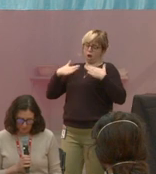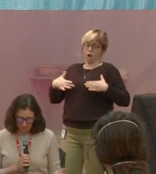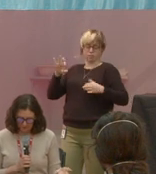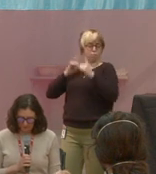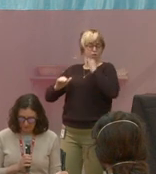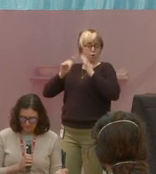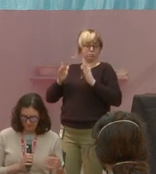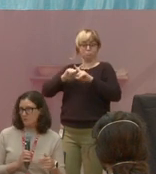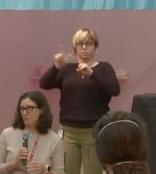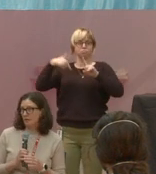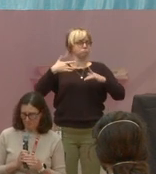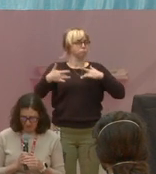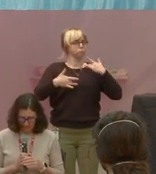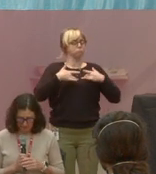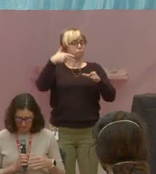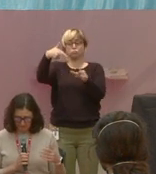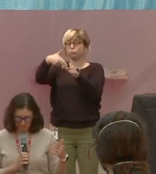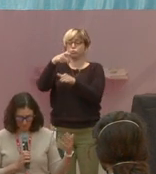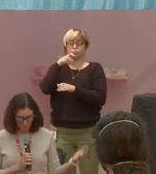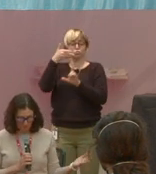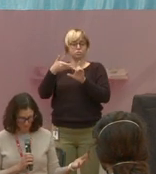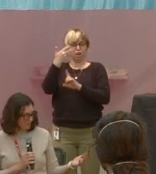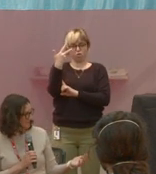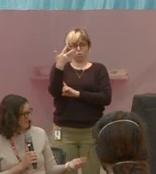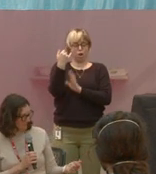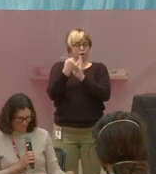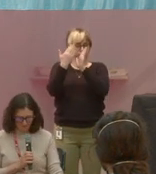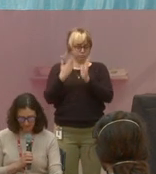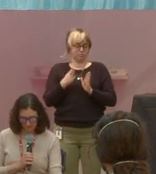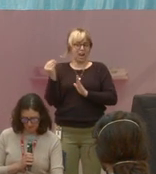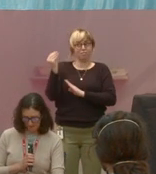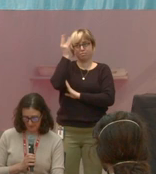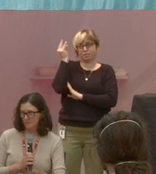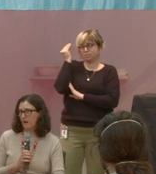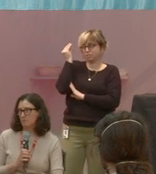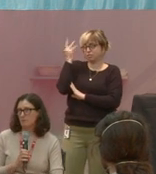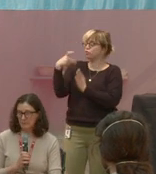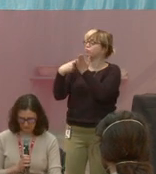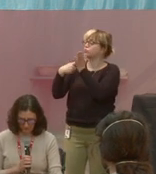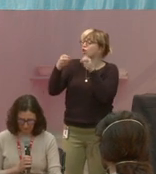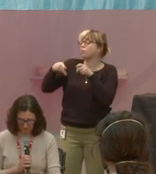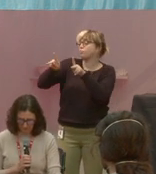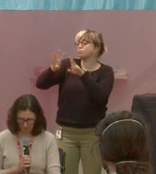And I'm excited today to be joined by three artists and thinkers to discuss the opportunities and challenges of